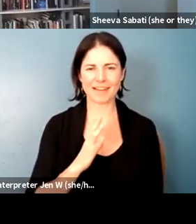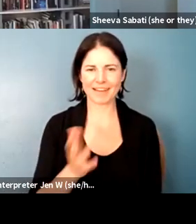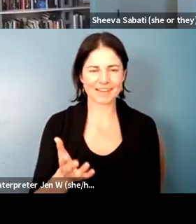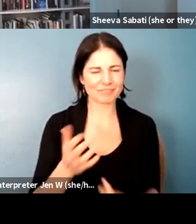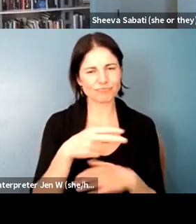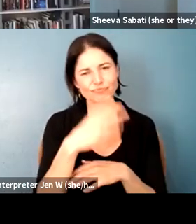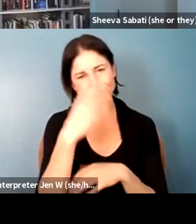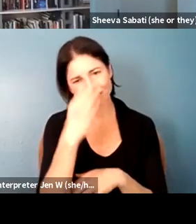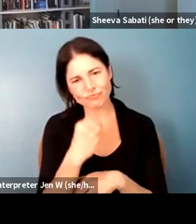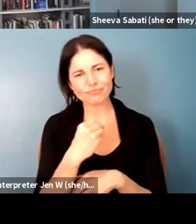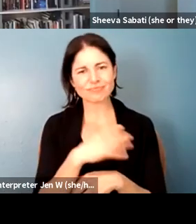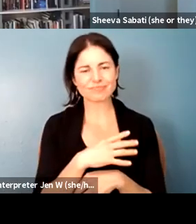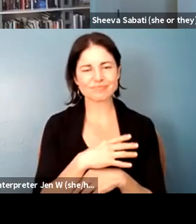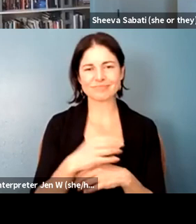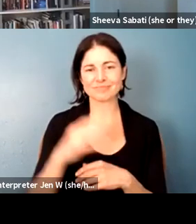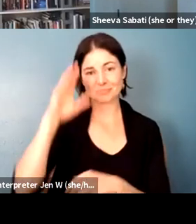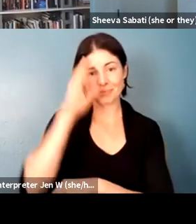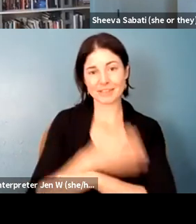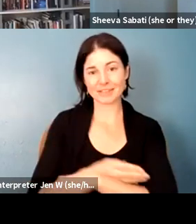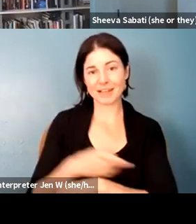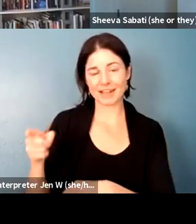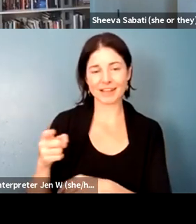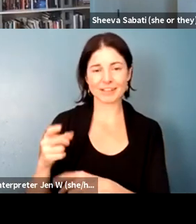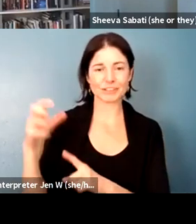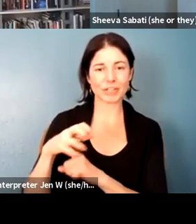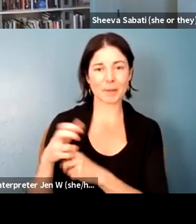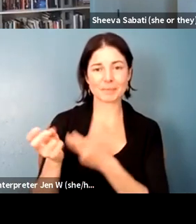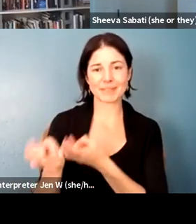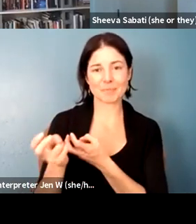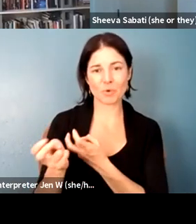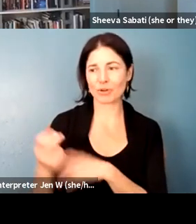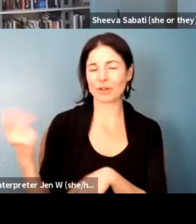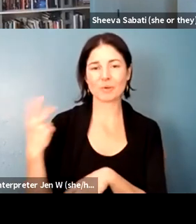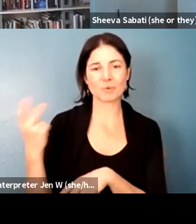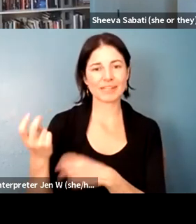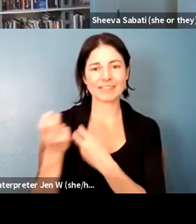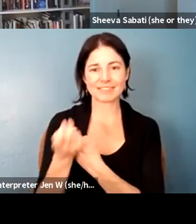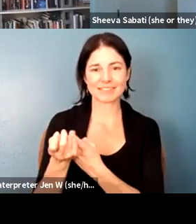enjoy time with my son. He's a super skateboarder I'm gonna get on that skateboard and we don't skateboard together skater mom